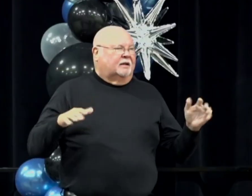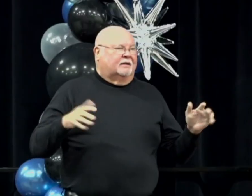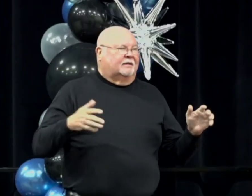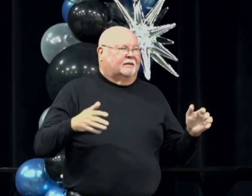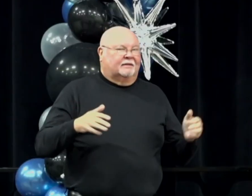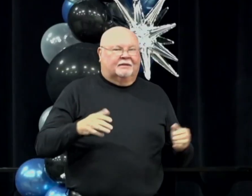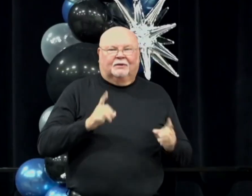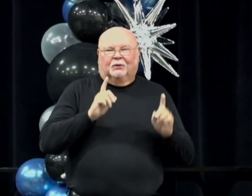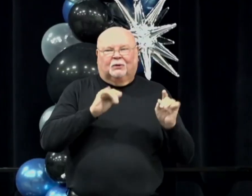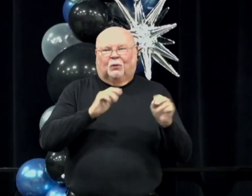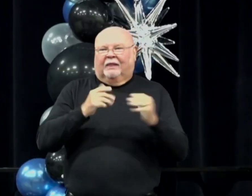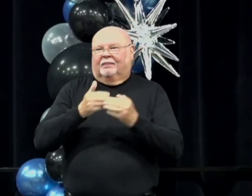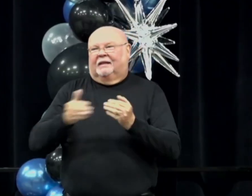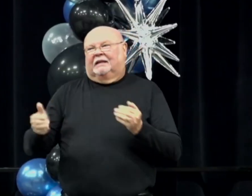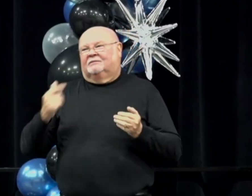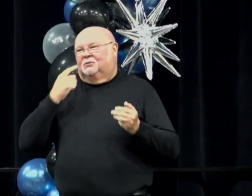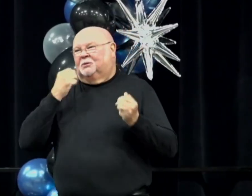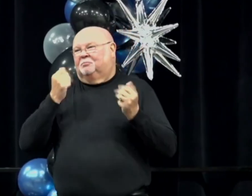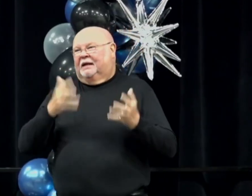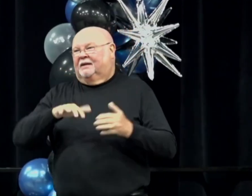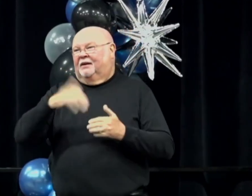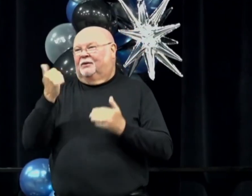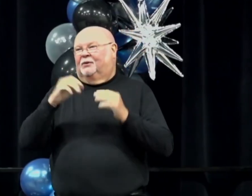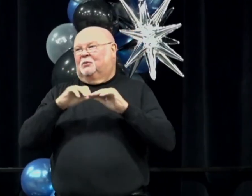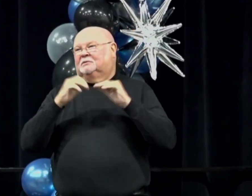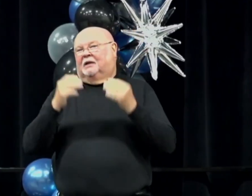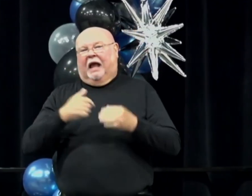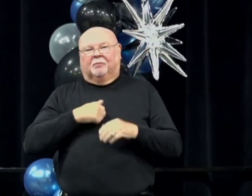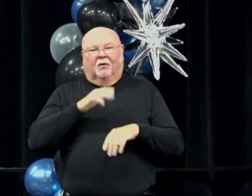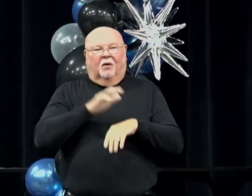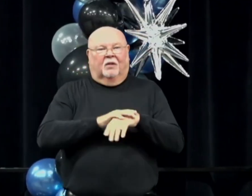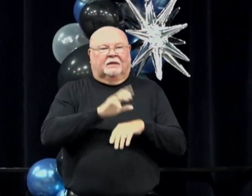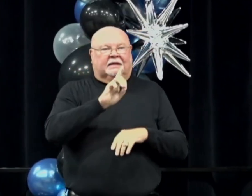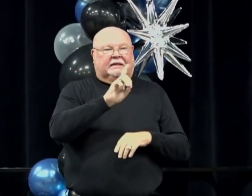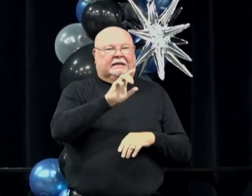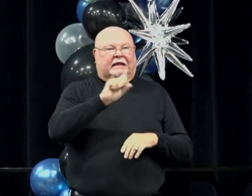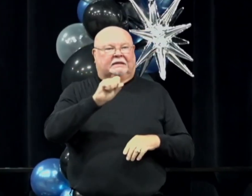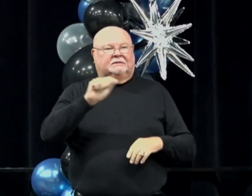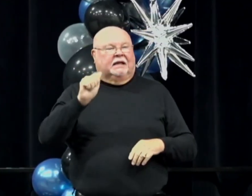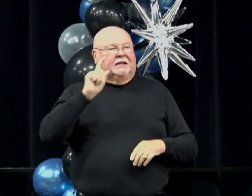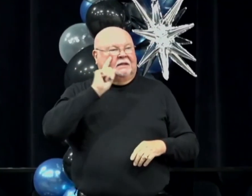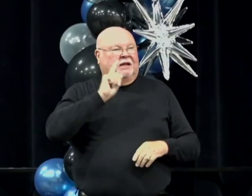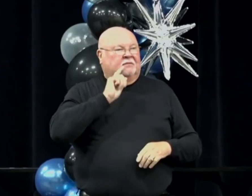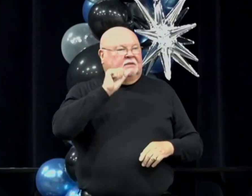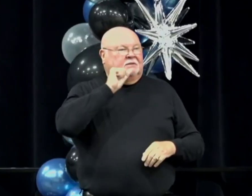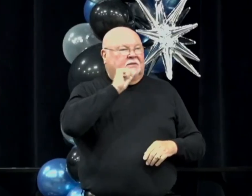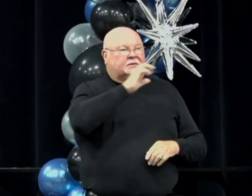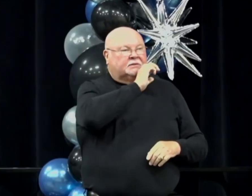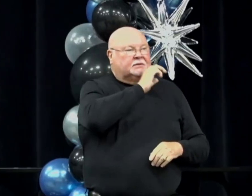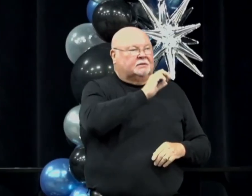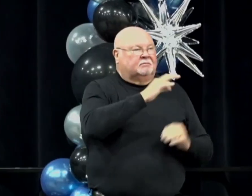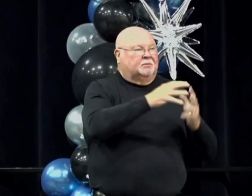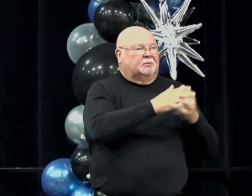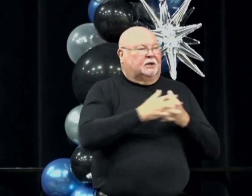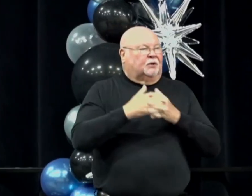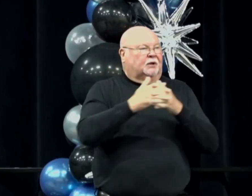my plate is full already, doing things for many other organizations. I’m on the DSA, Deaf Seniors